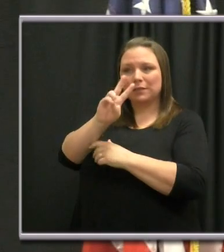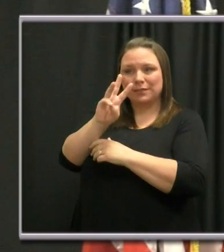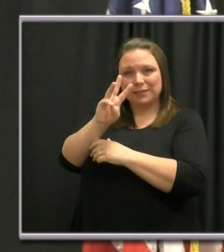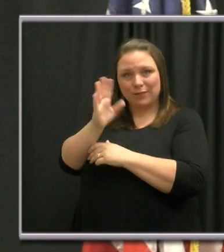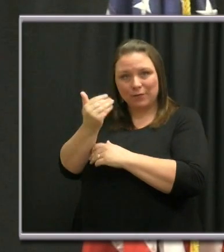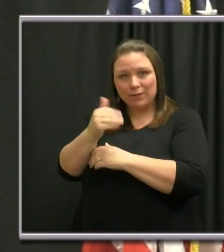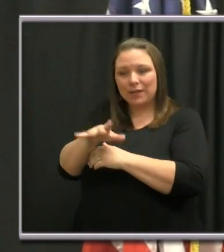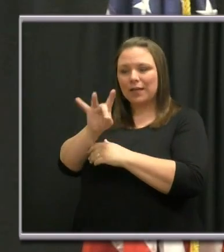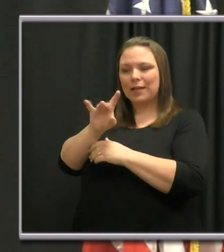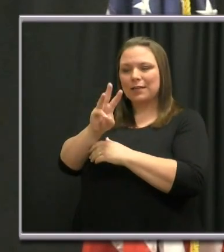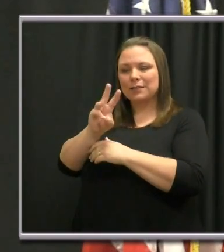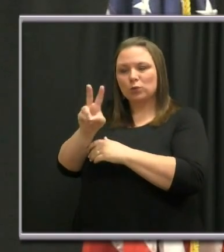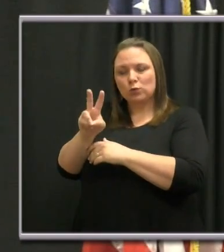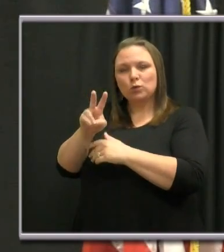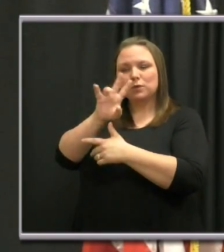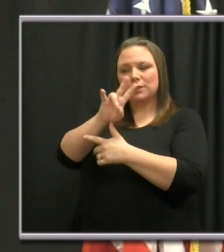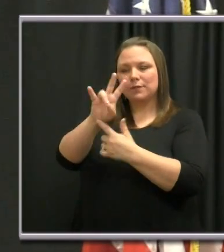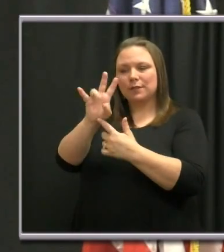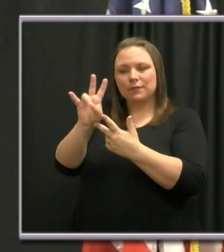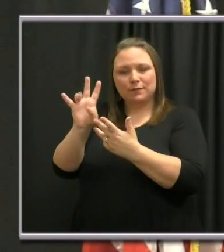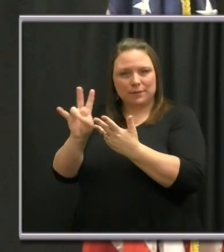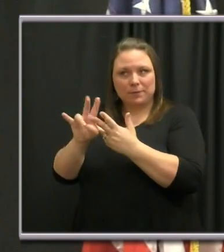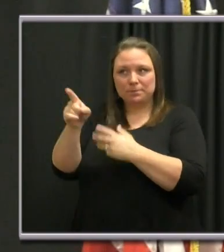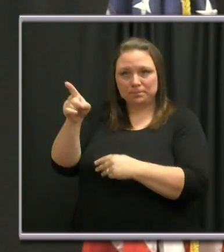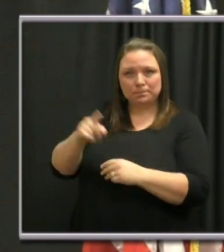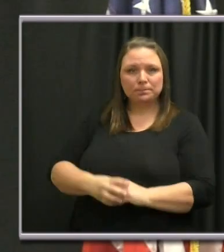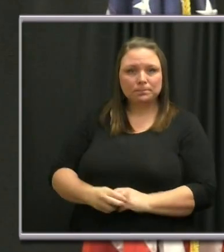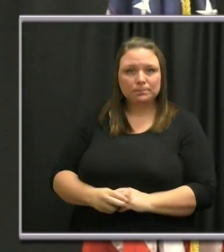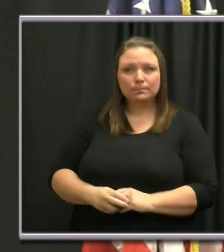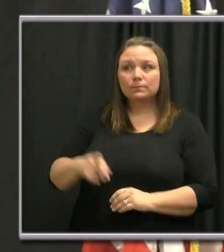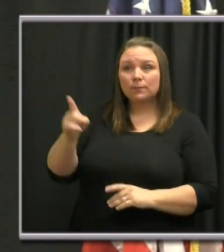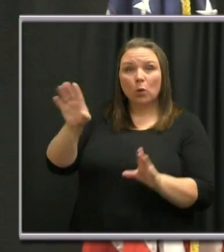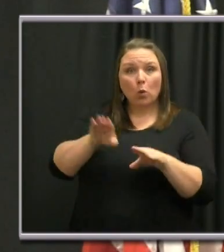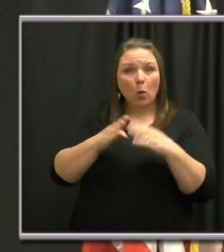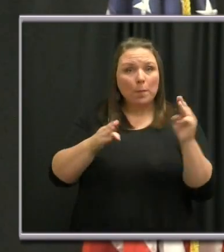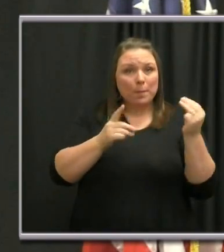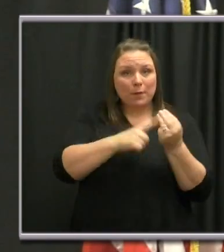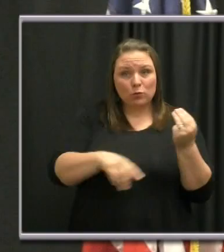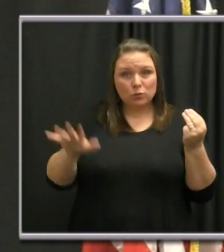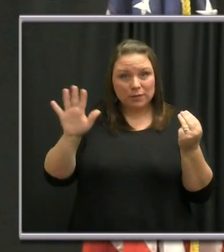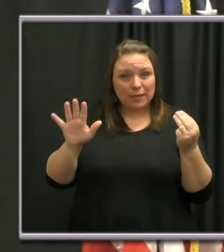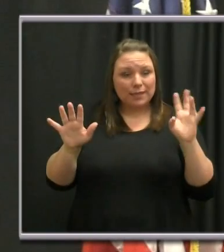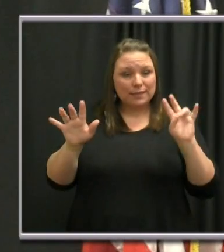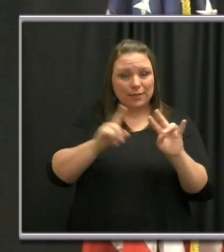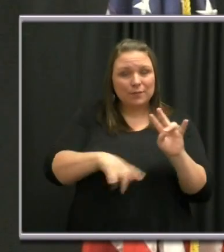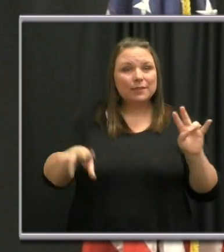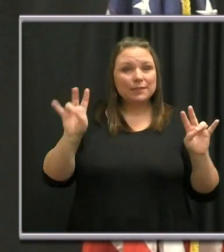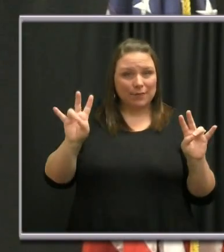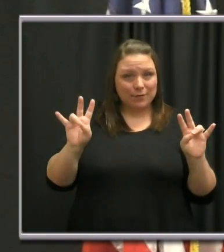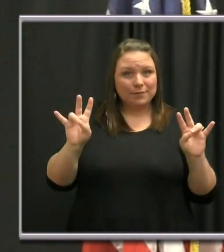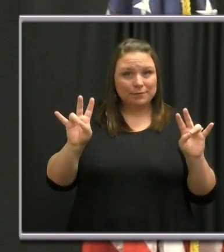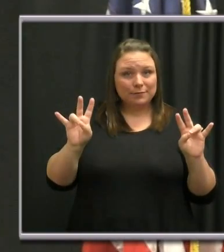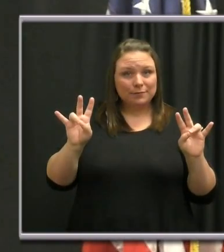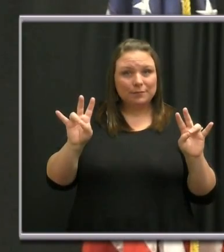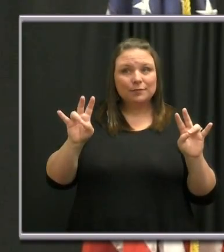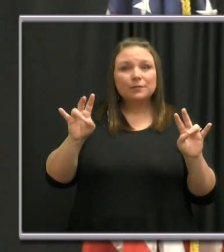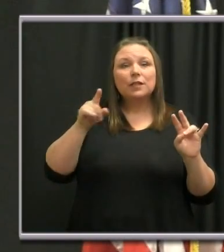CALLING A HELP HOTLINE FIRST AT.